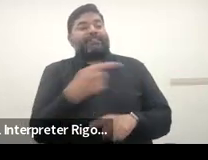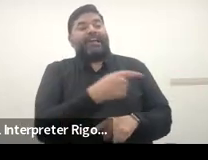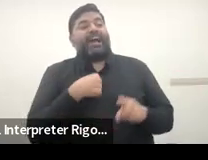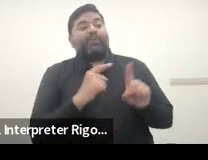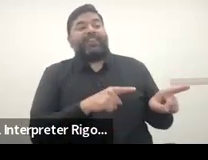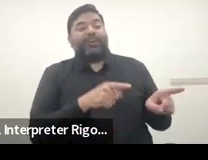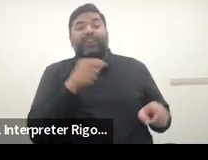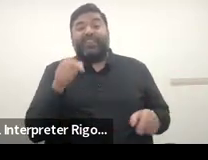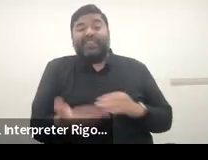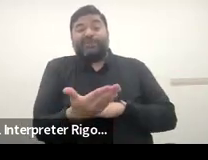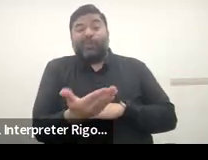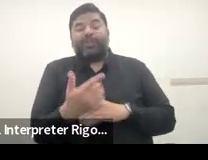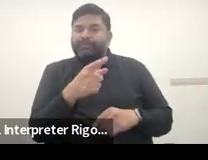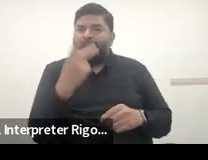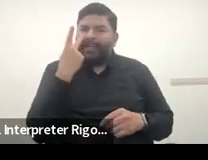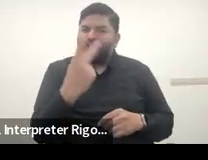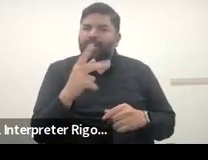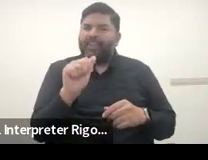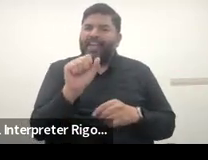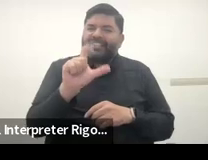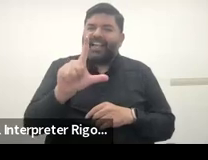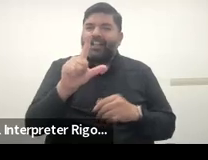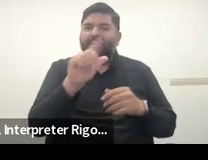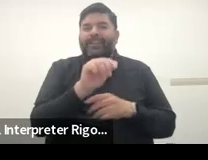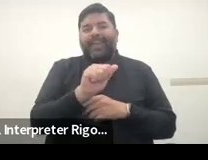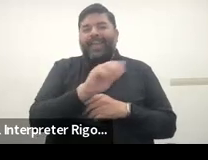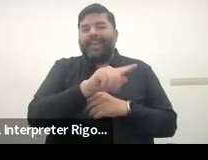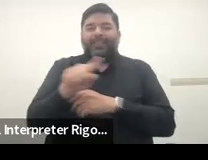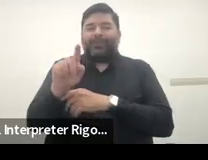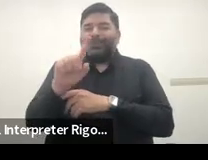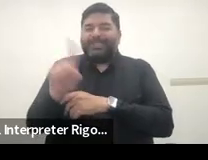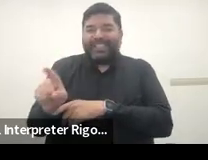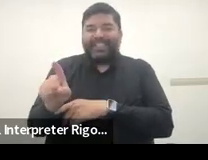letters—the manual alphabet spelling "welcome" on the chalkboard. I thought that was